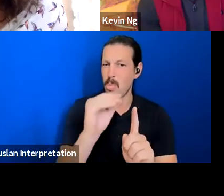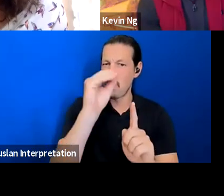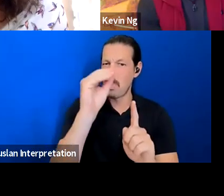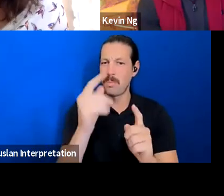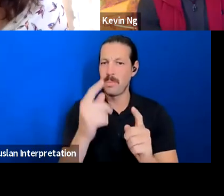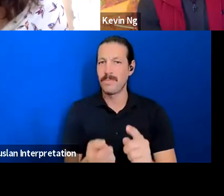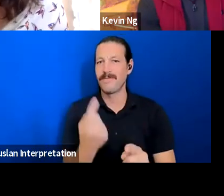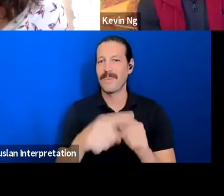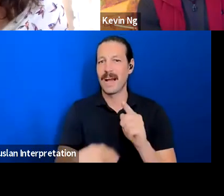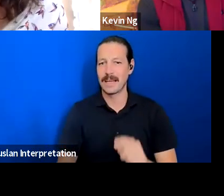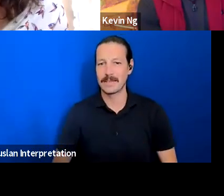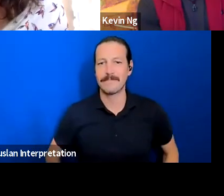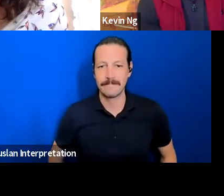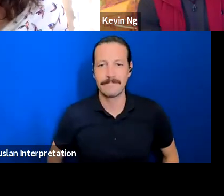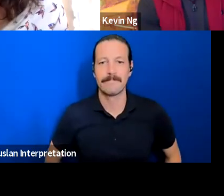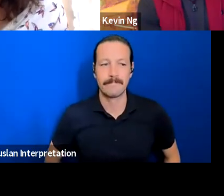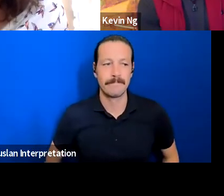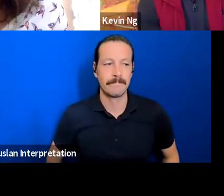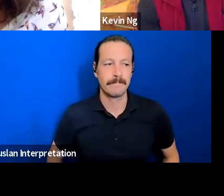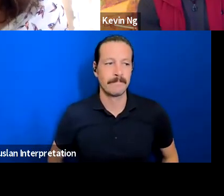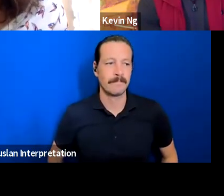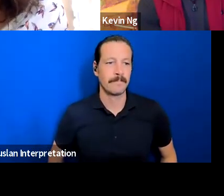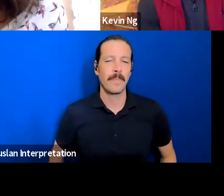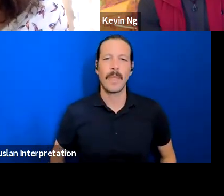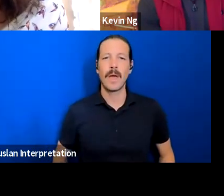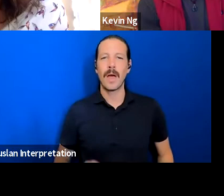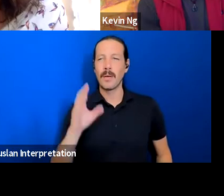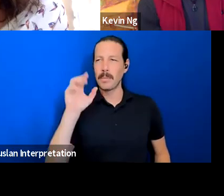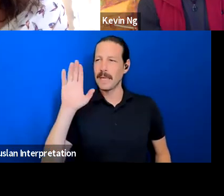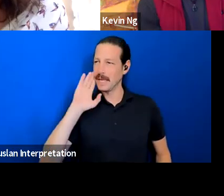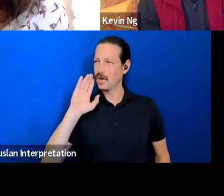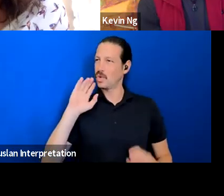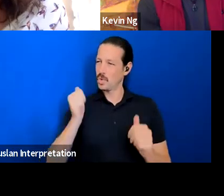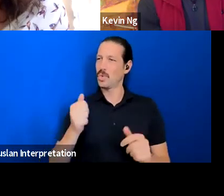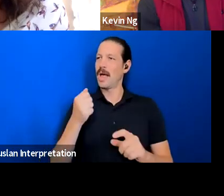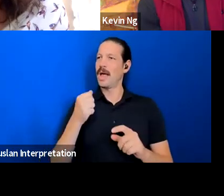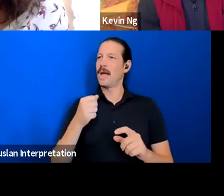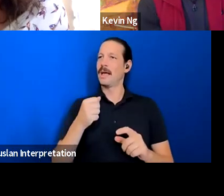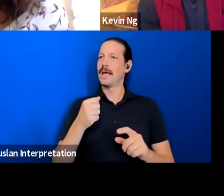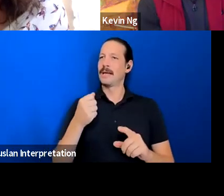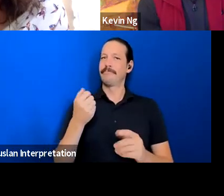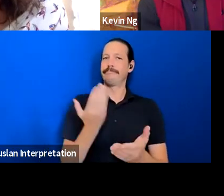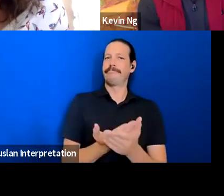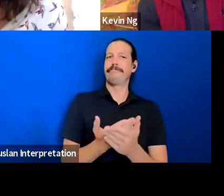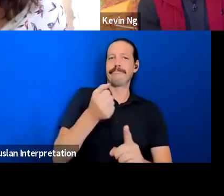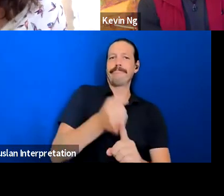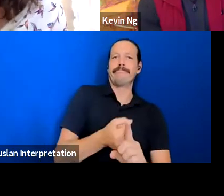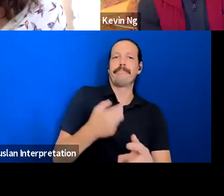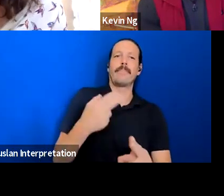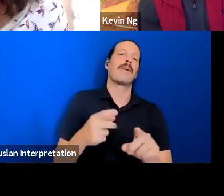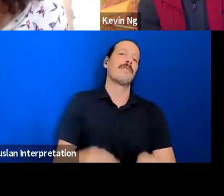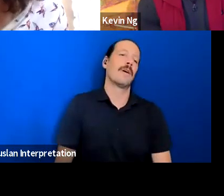great arguments for that. I think personally, I had to learn to ask for